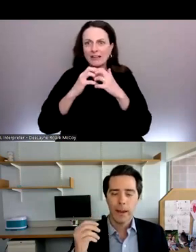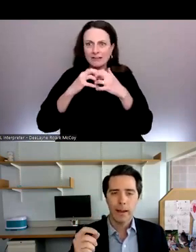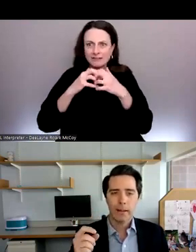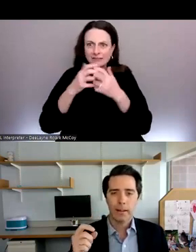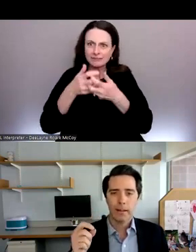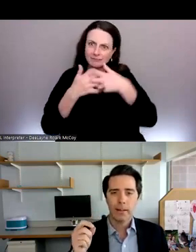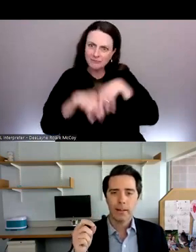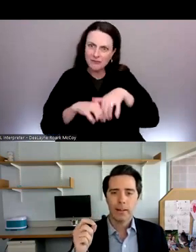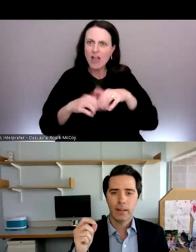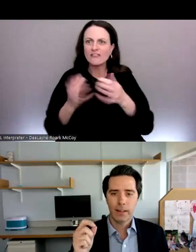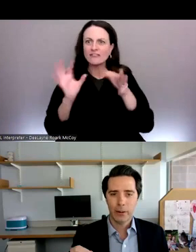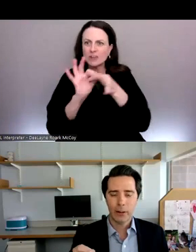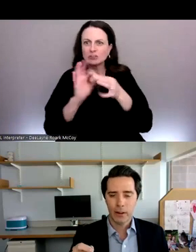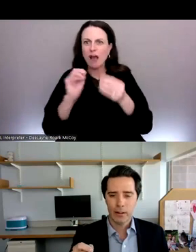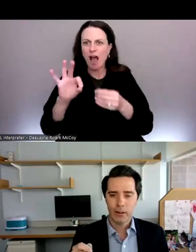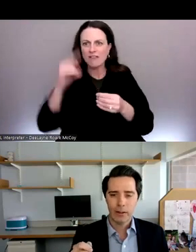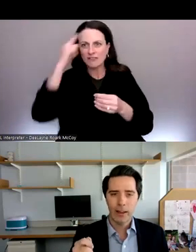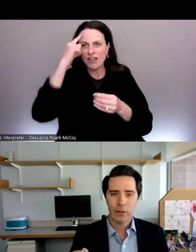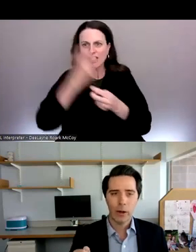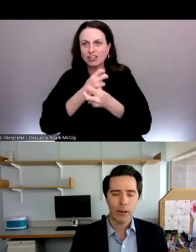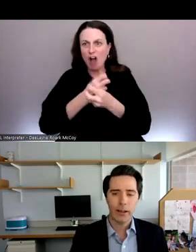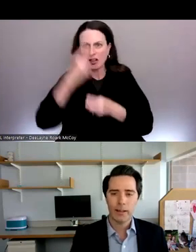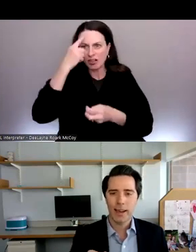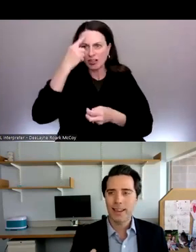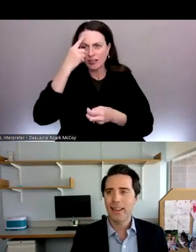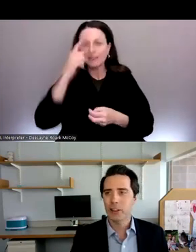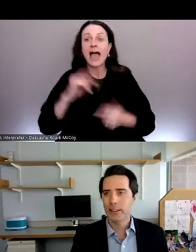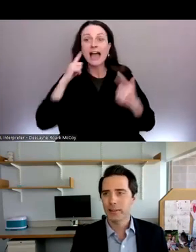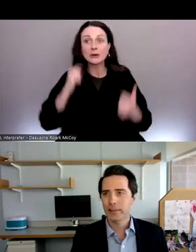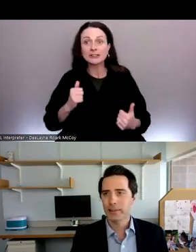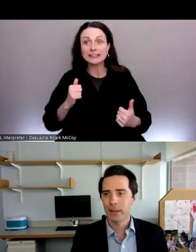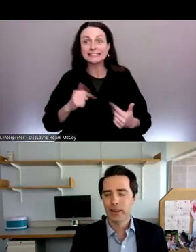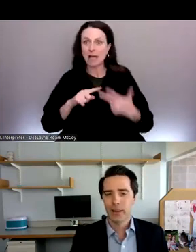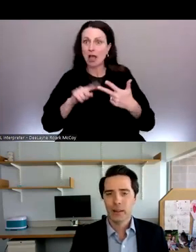and